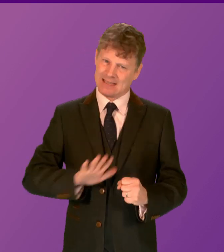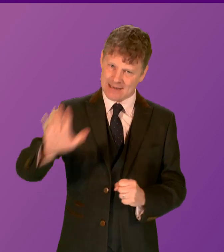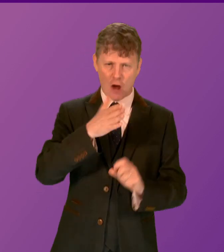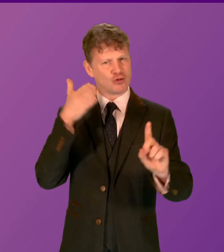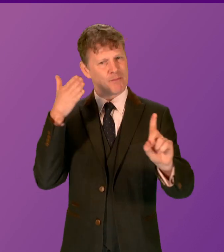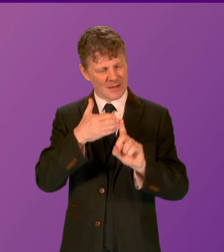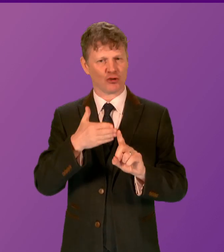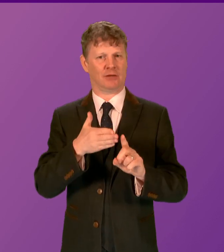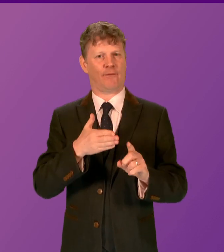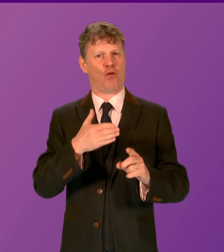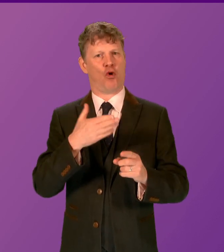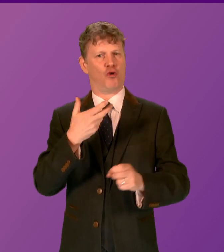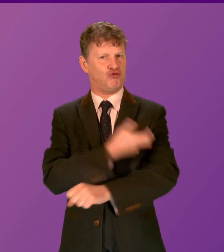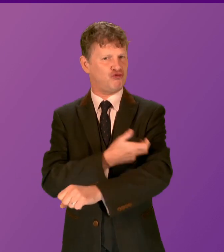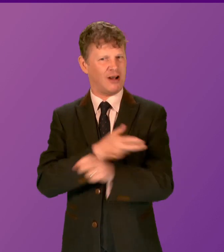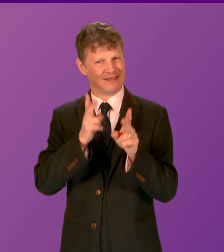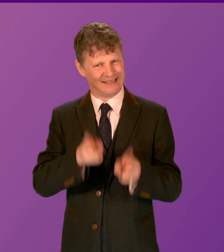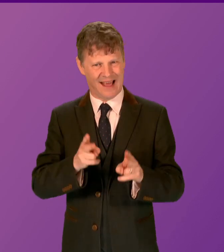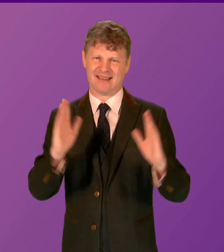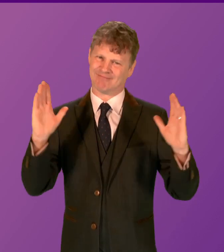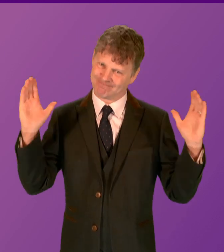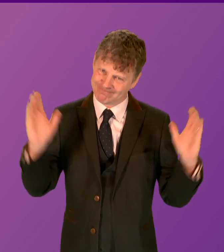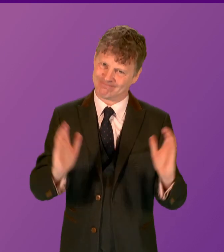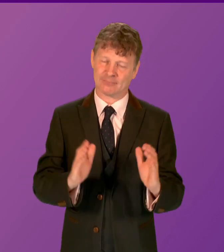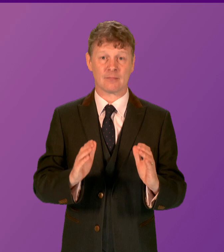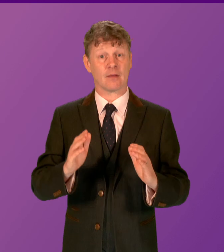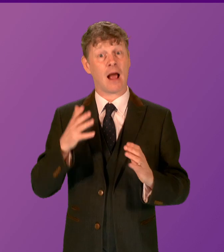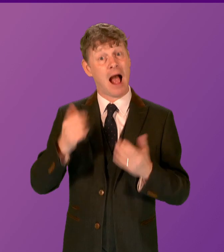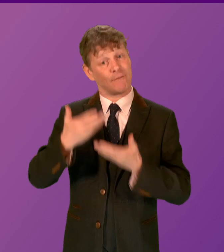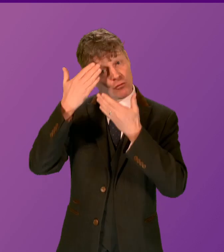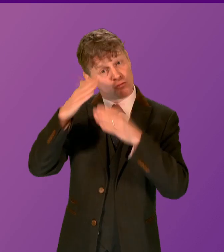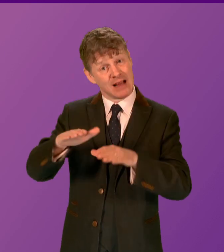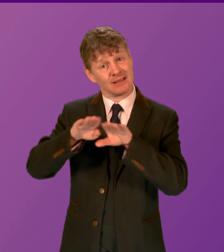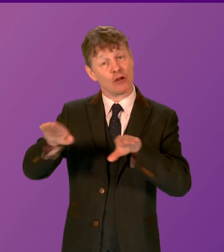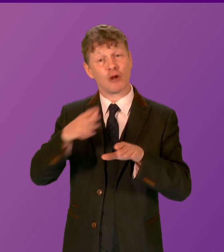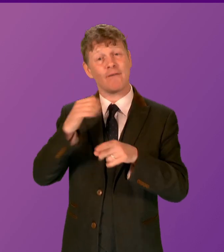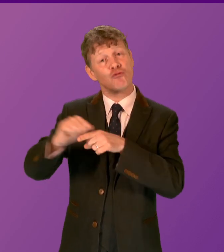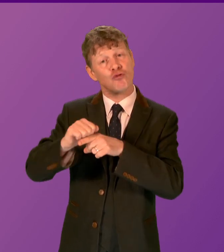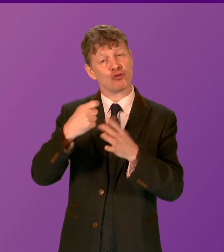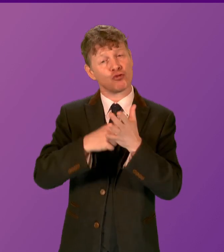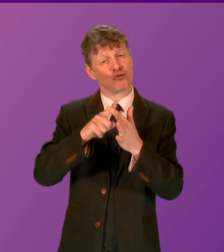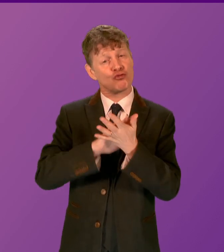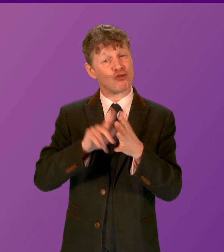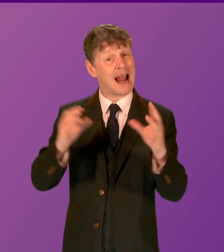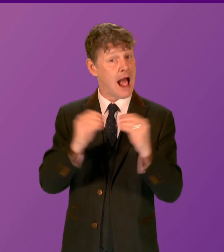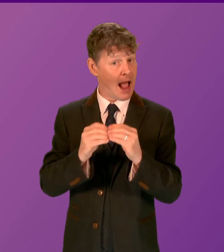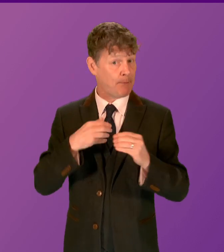That is why we have continued to expand residential rehab services. I can give some more details on that in subsequent answers.